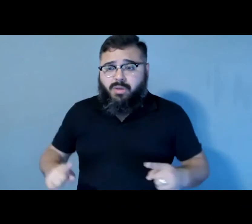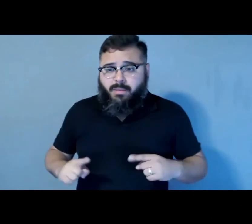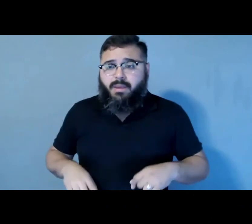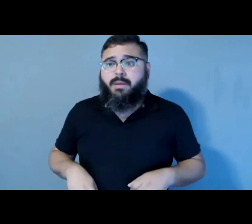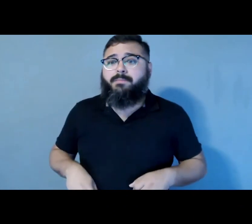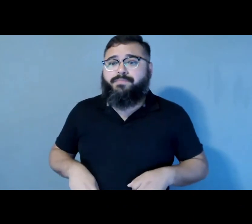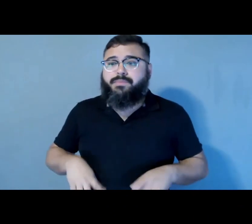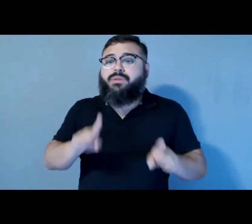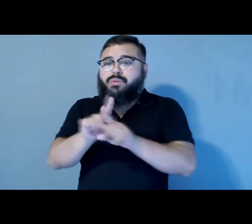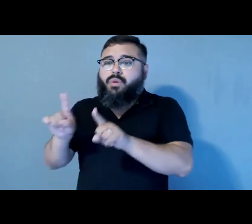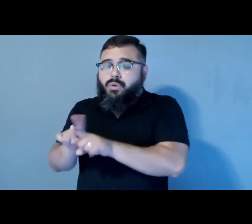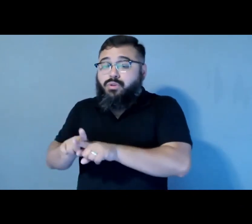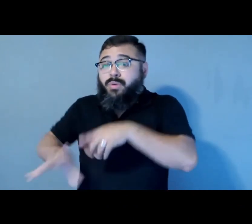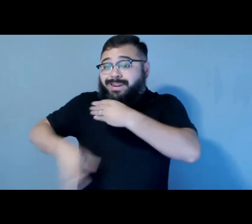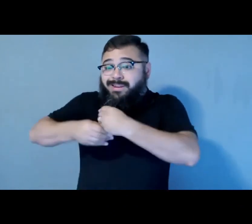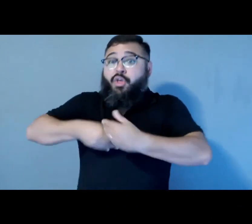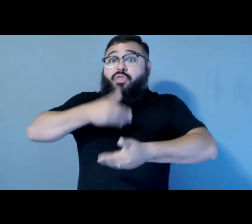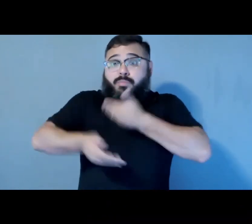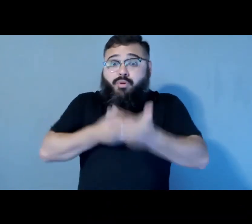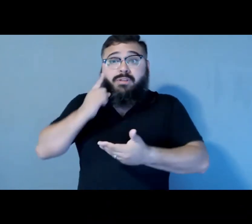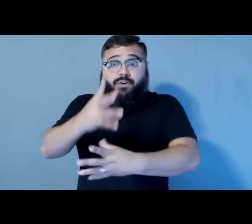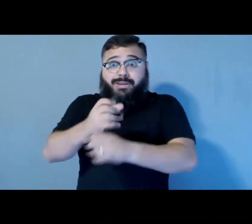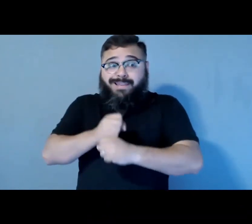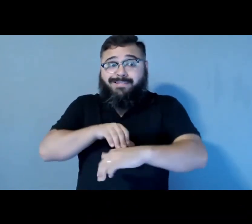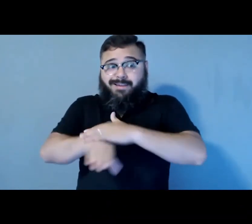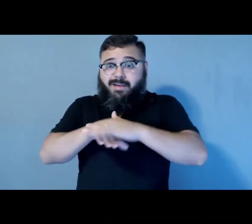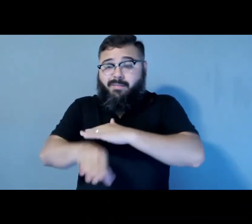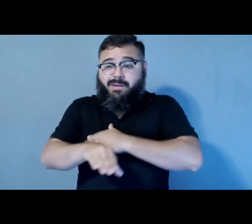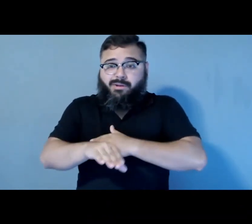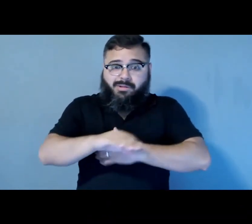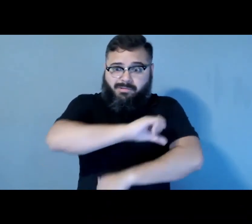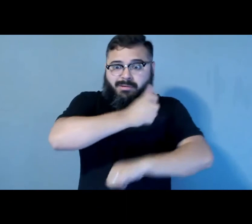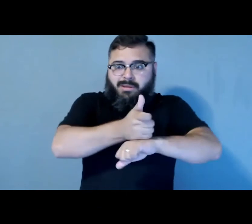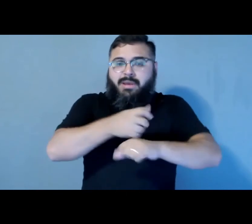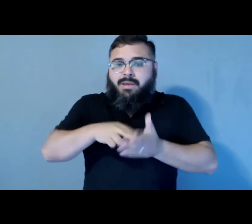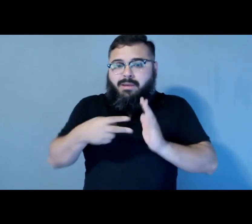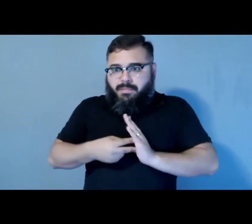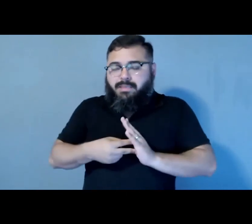the process of getting these accommodations implemented meant going through a lot of different people,